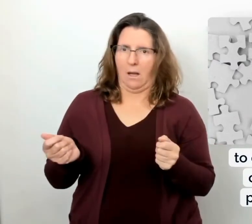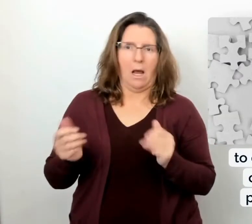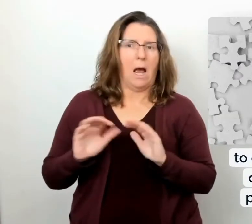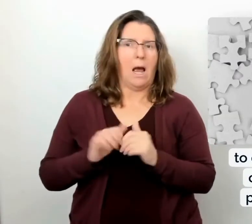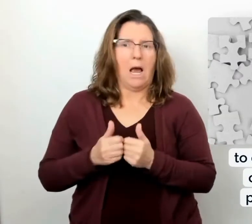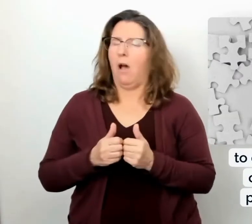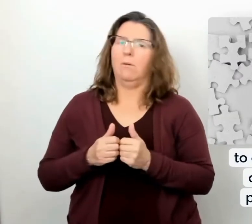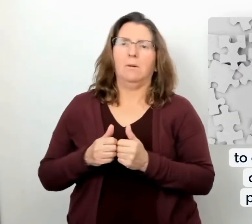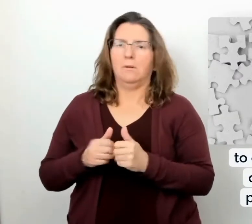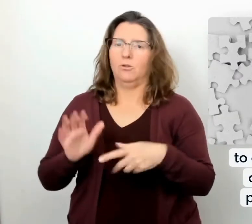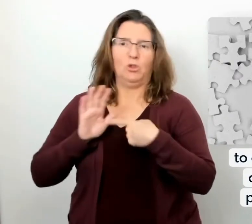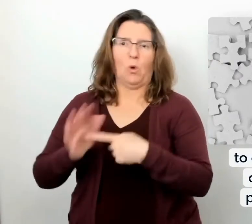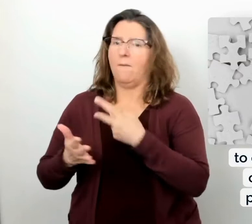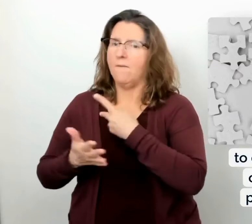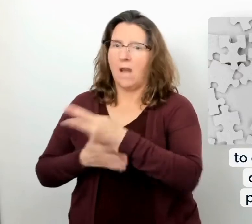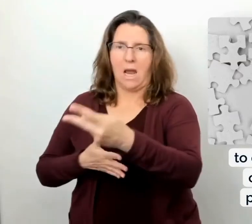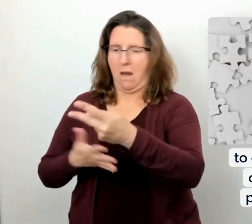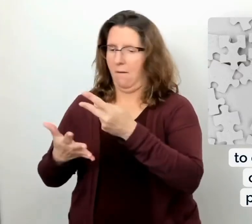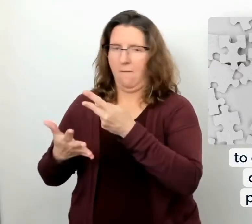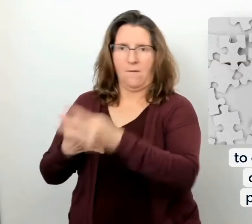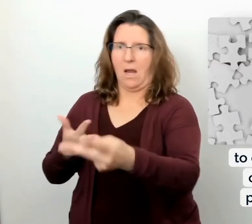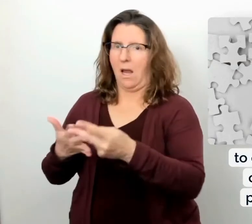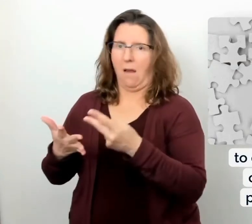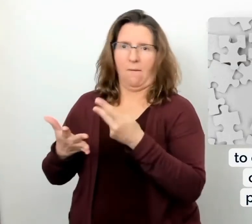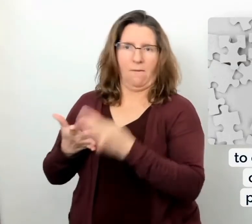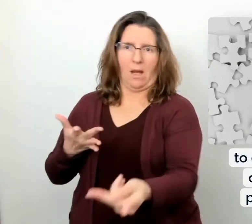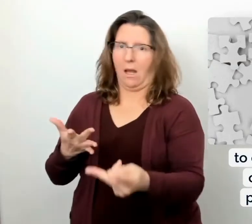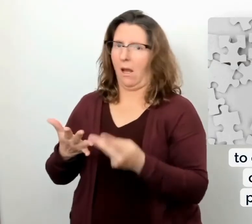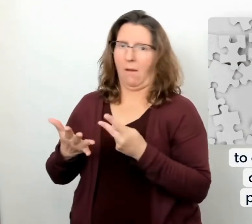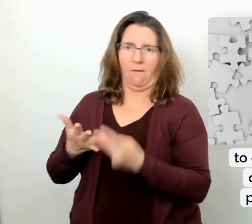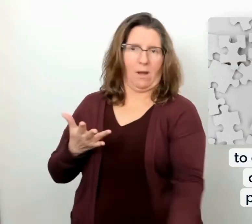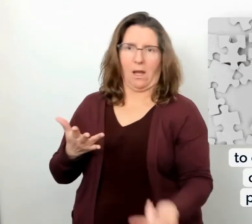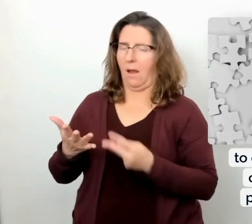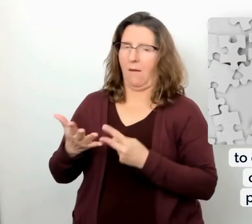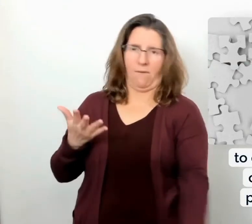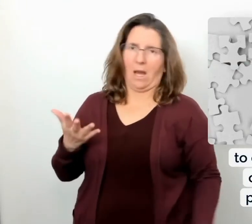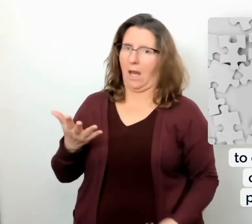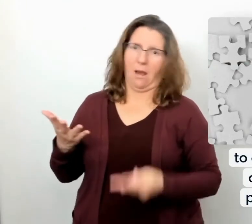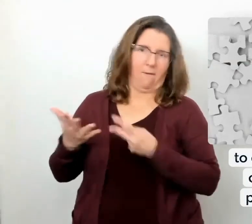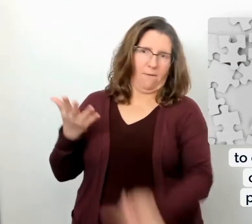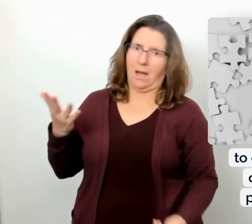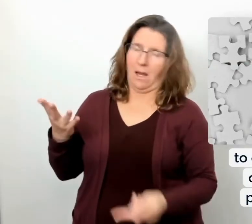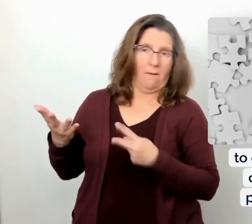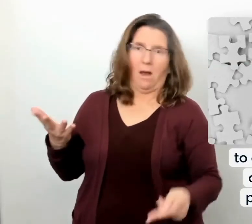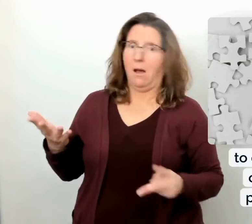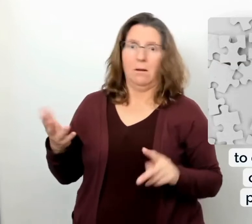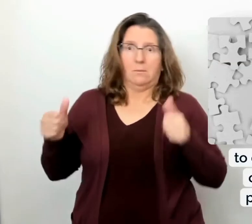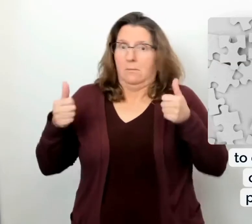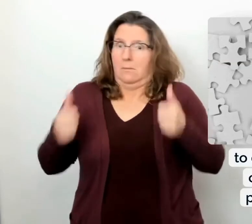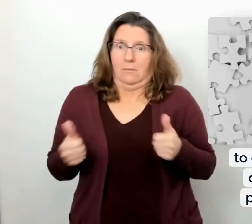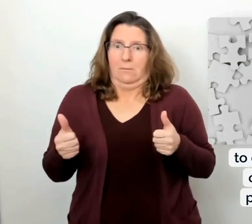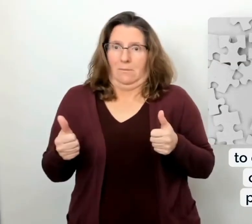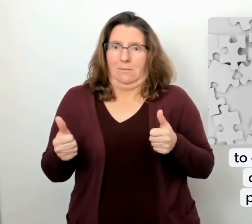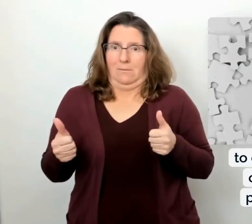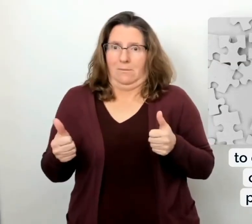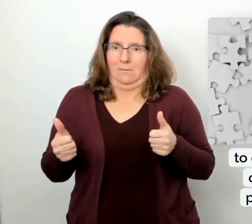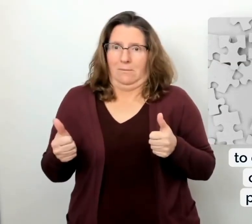The most effective way to do that is by failing, and trying again, failing and trying again . . .